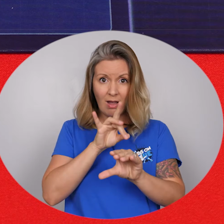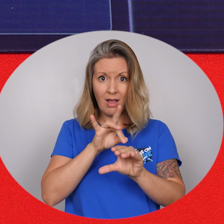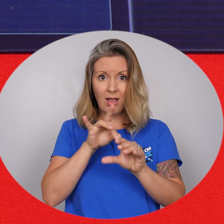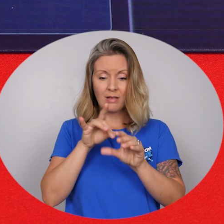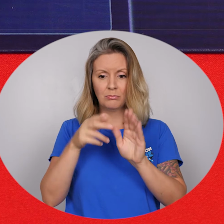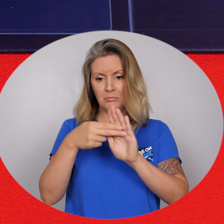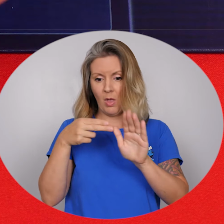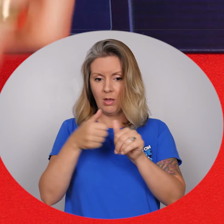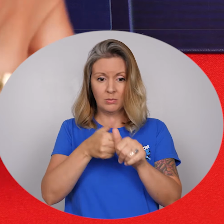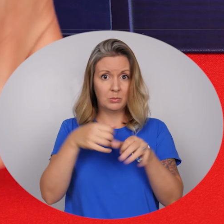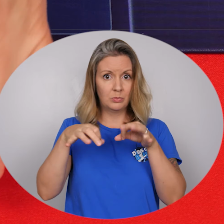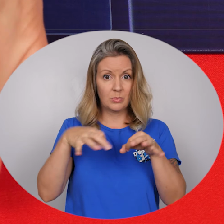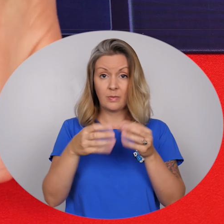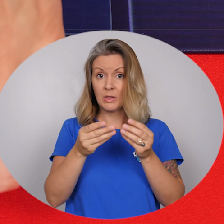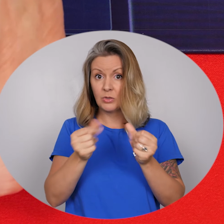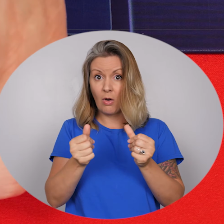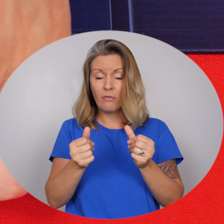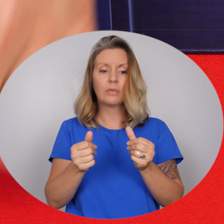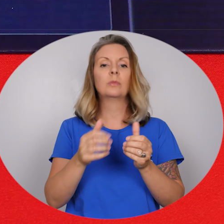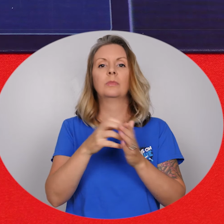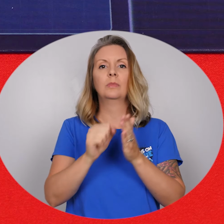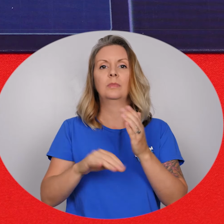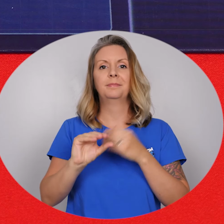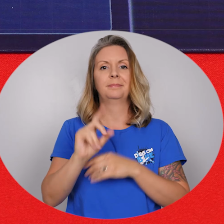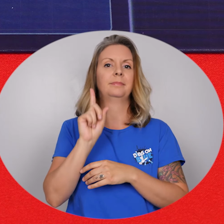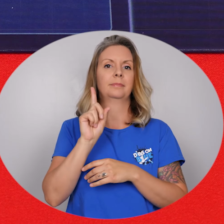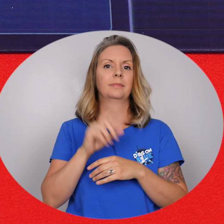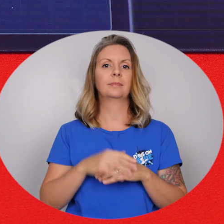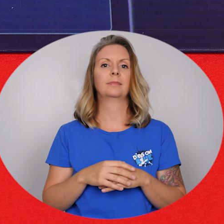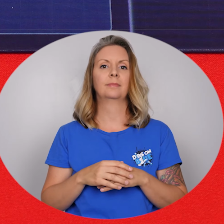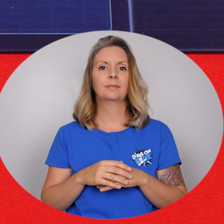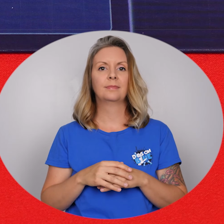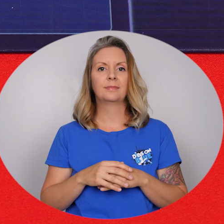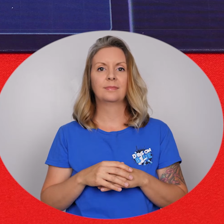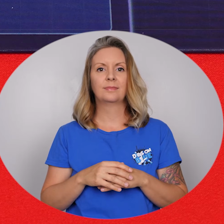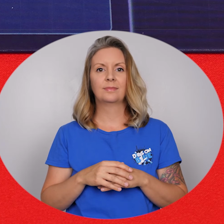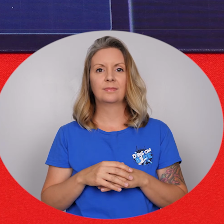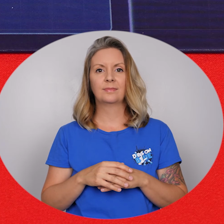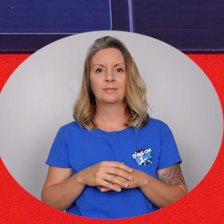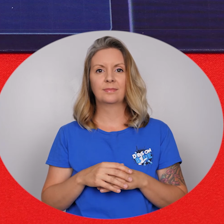card during the draw step of a turn, you follow its instructions and then when it’s resolved